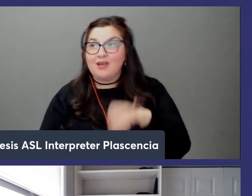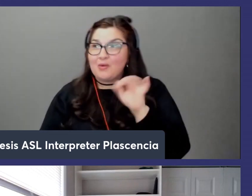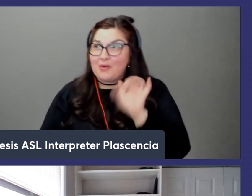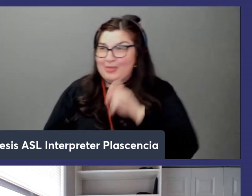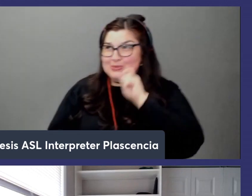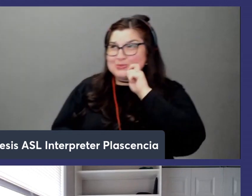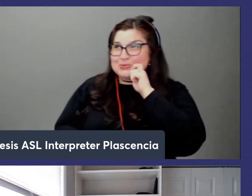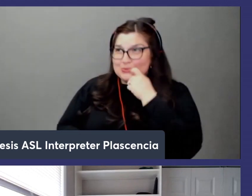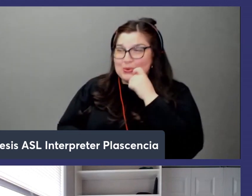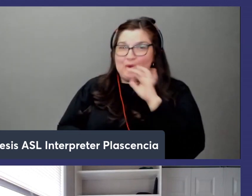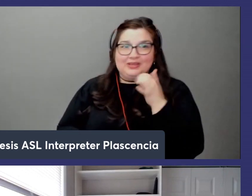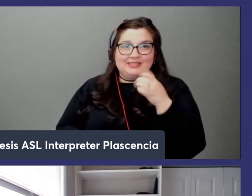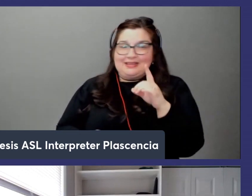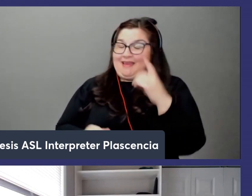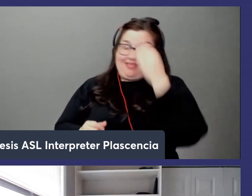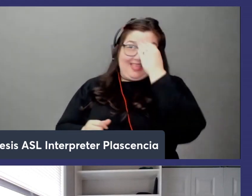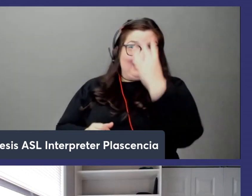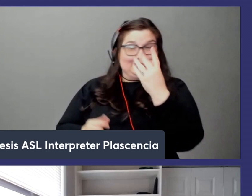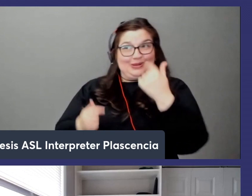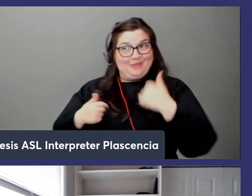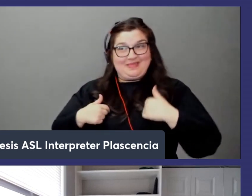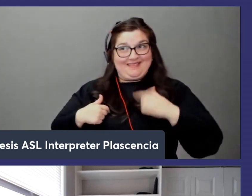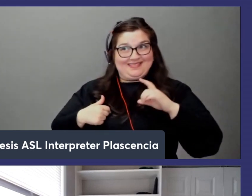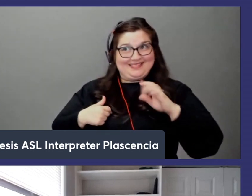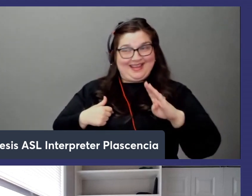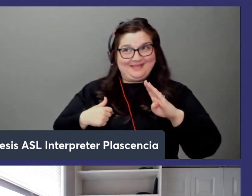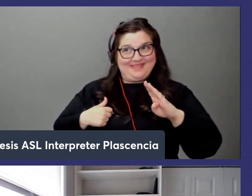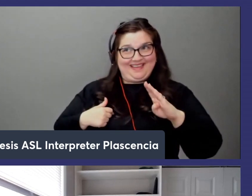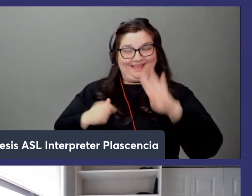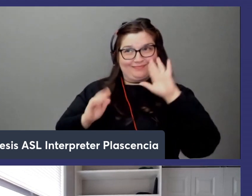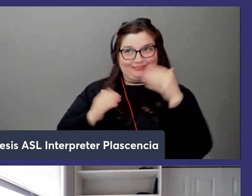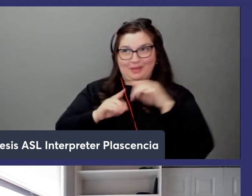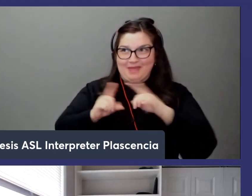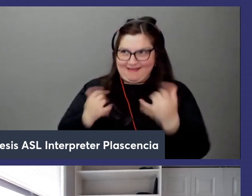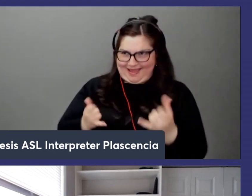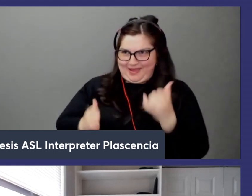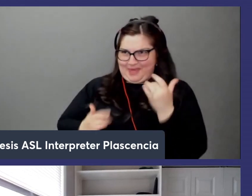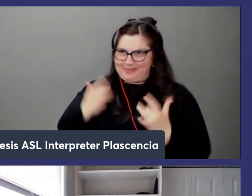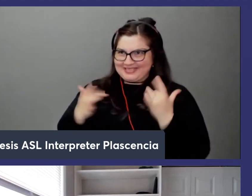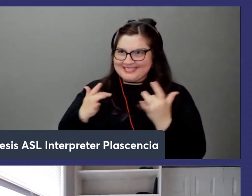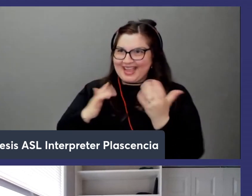Now being a database guy, man, you got me really excited, because, again, back in my day,